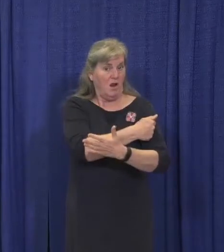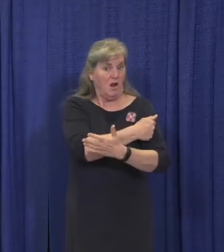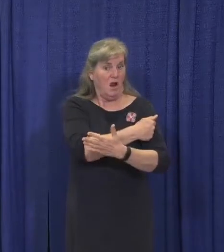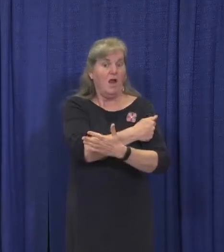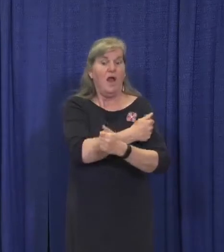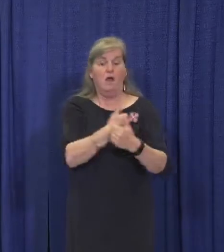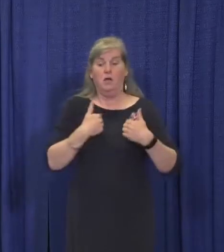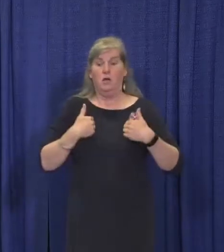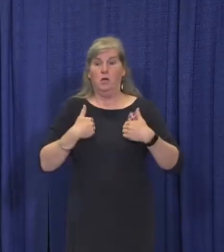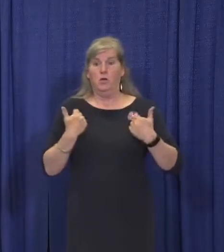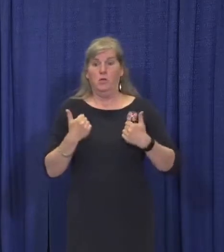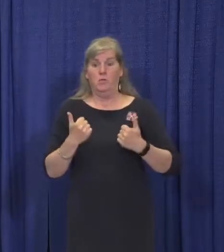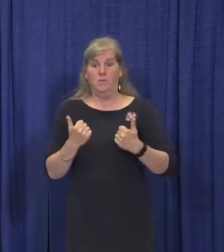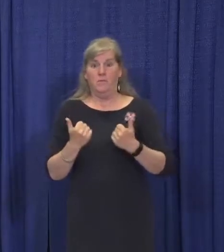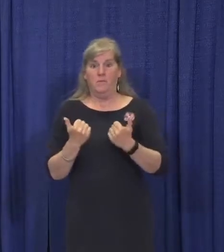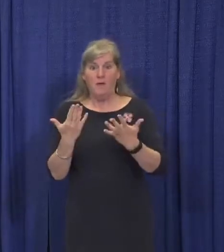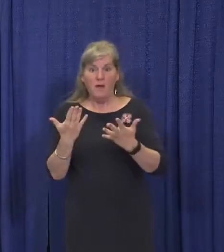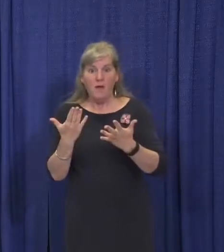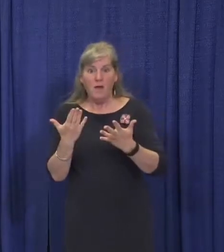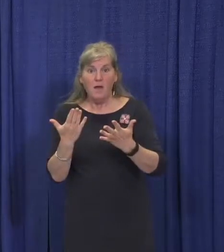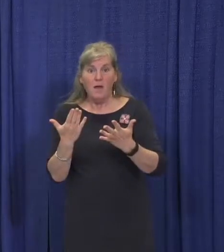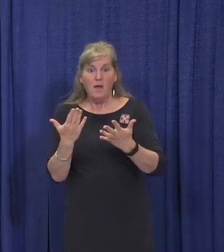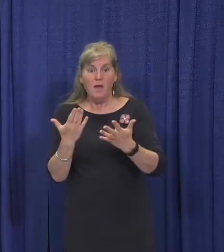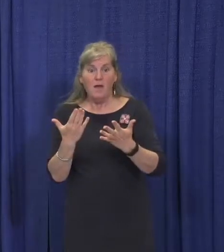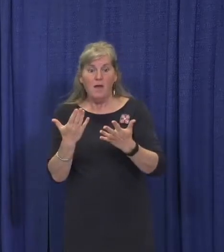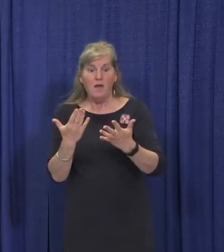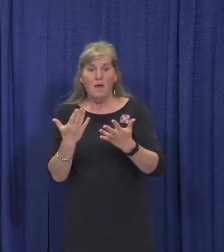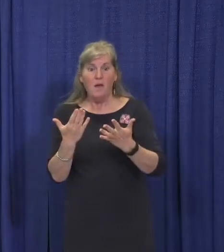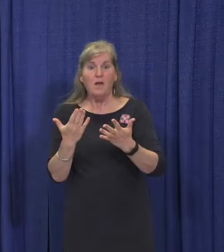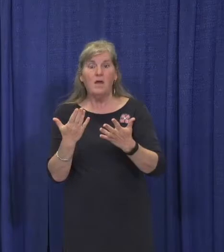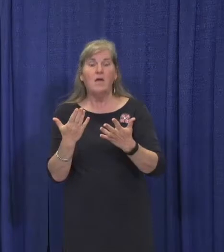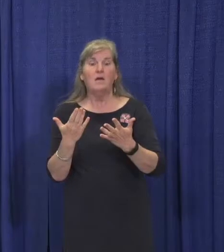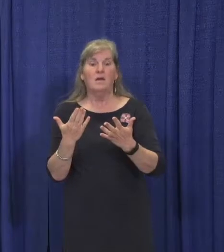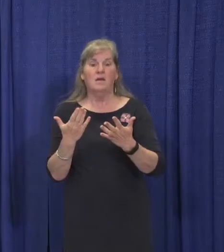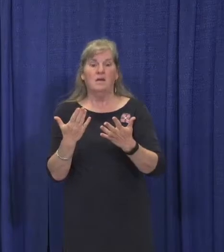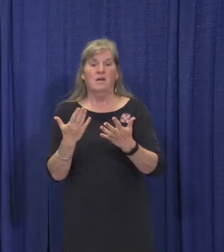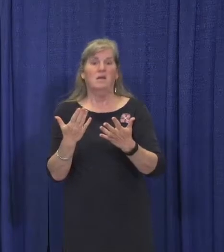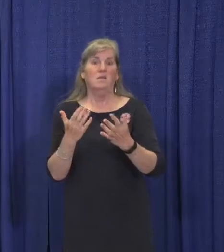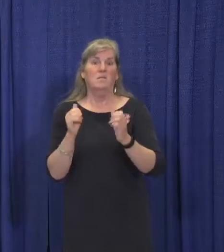without youth vaccine rollout this outbreak would be a lot